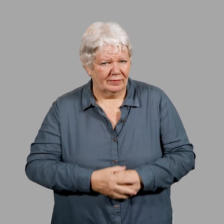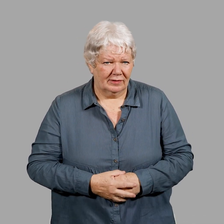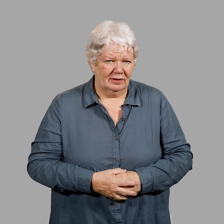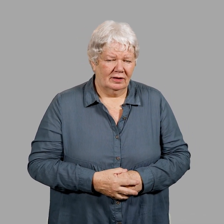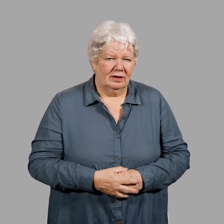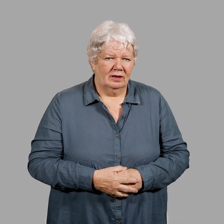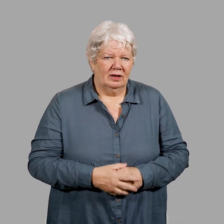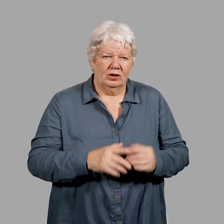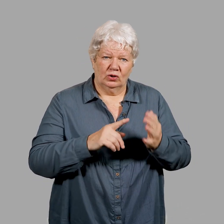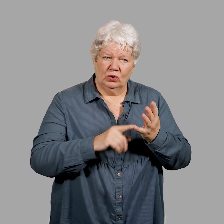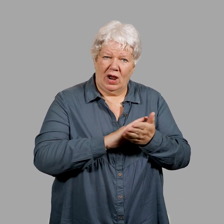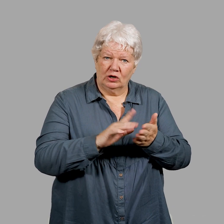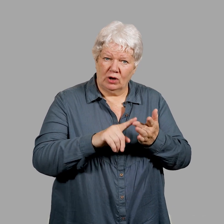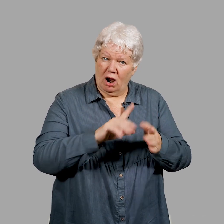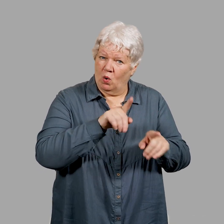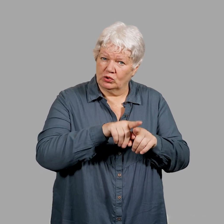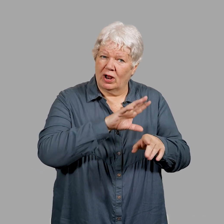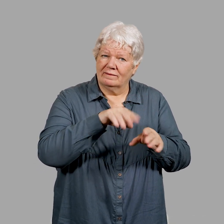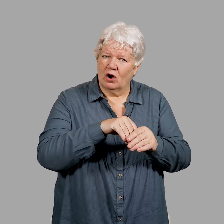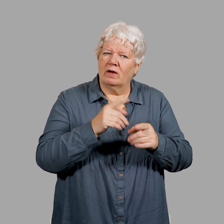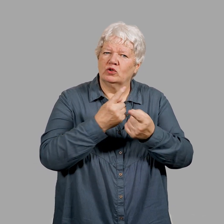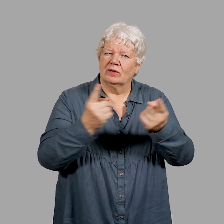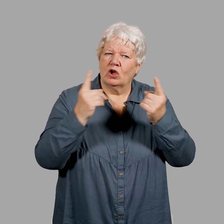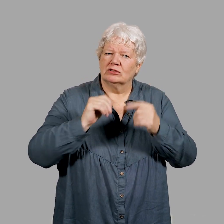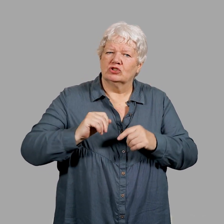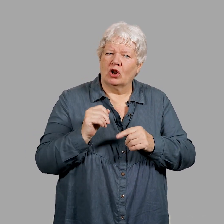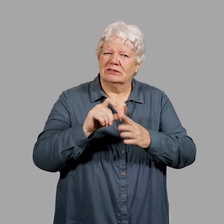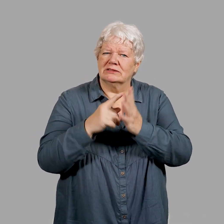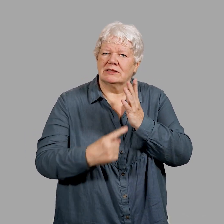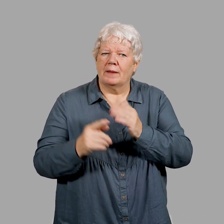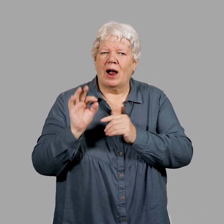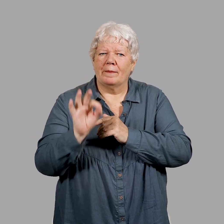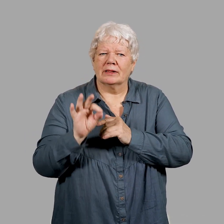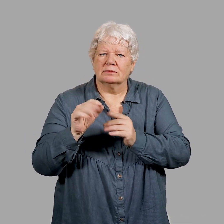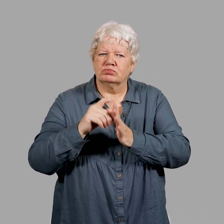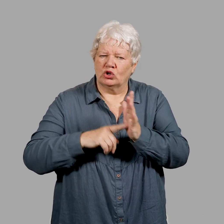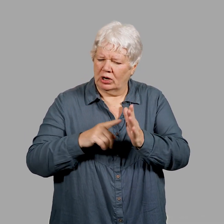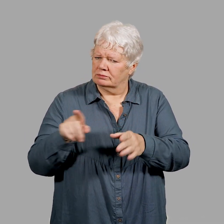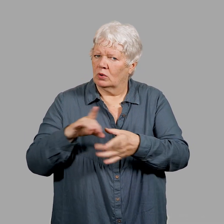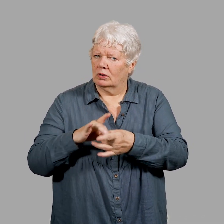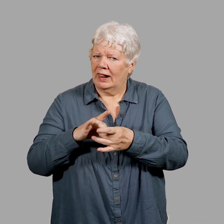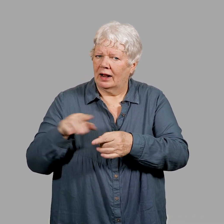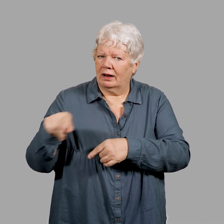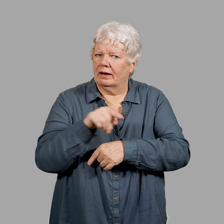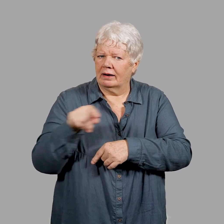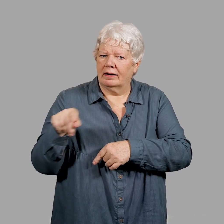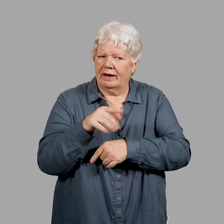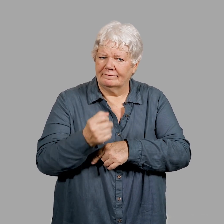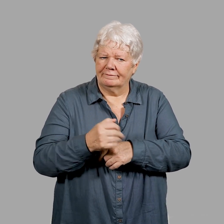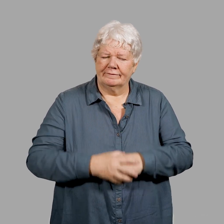UHI involvement in Universities’ Scotland disabled applicants’ project also relevant.